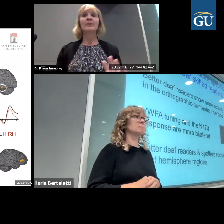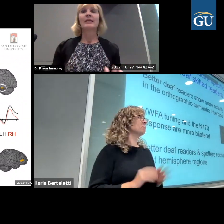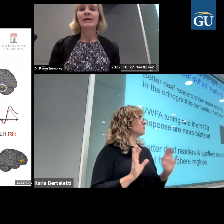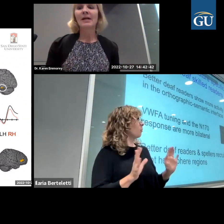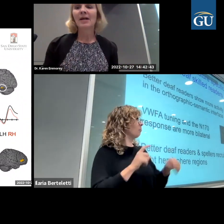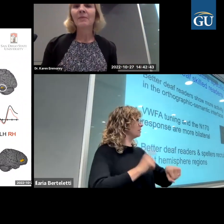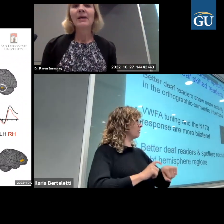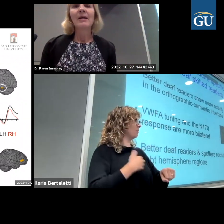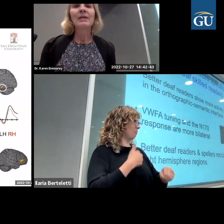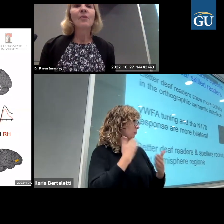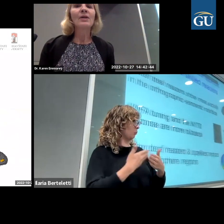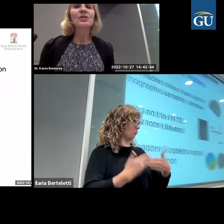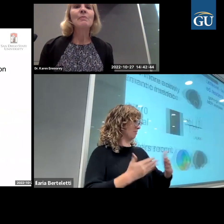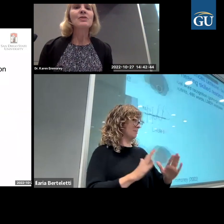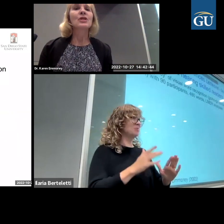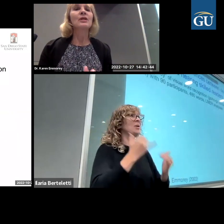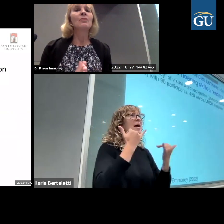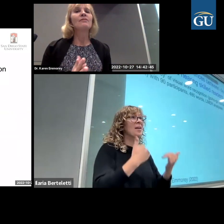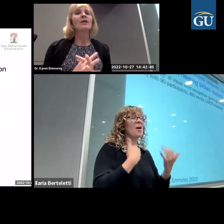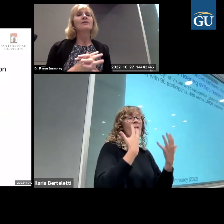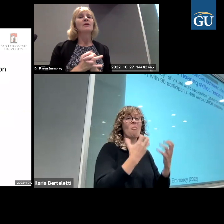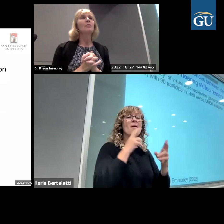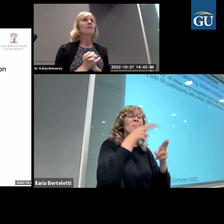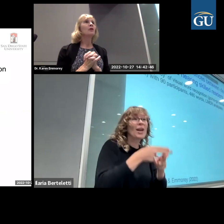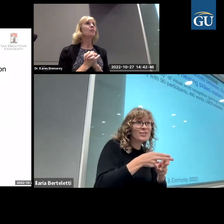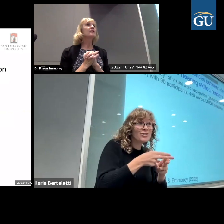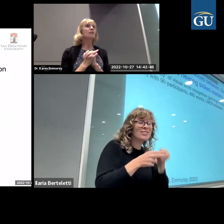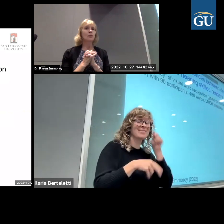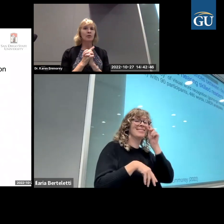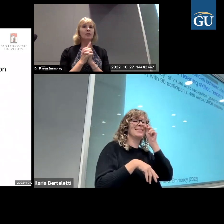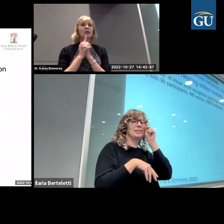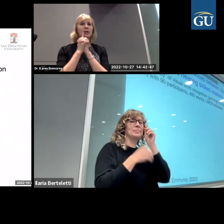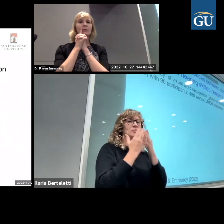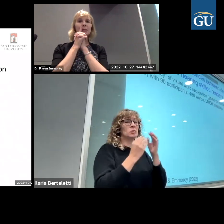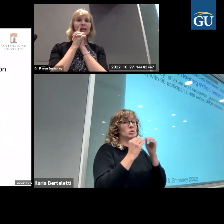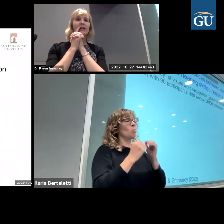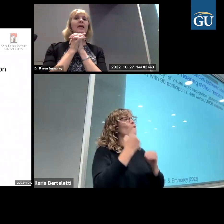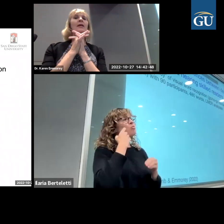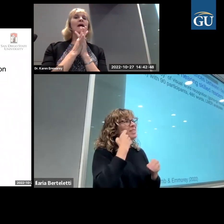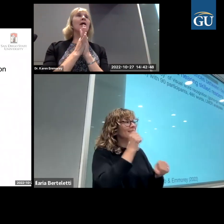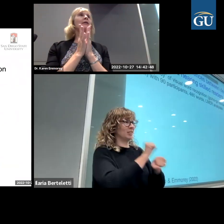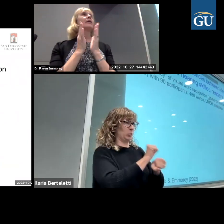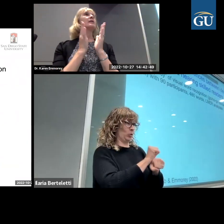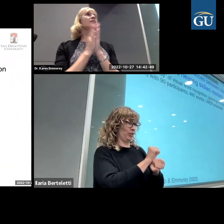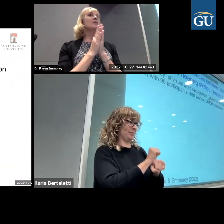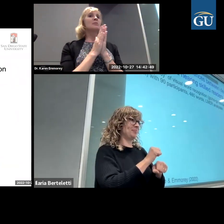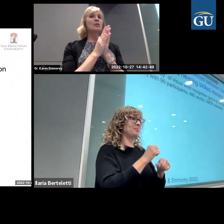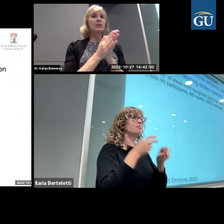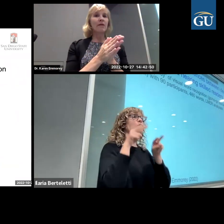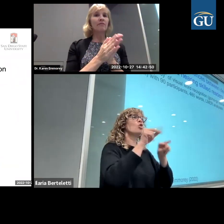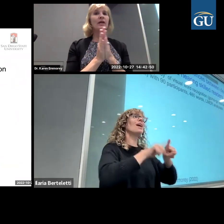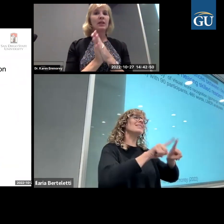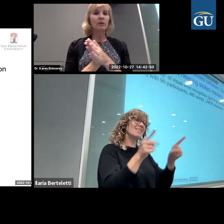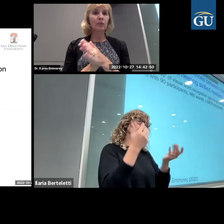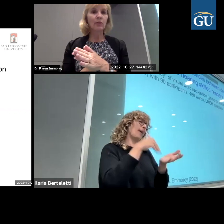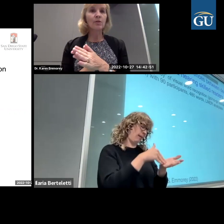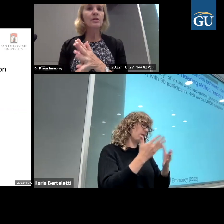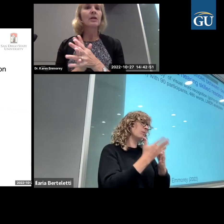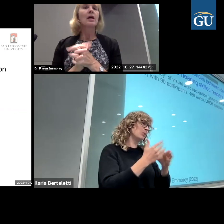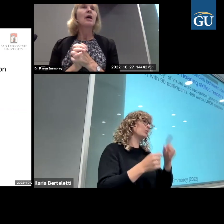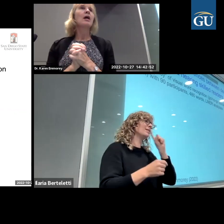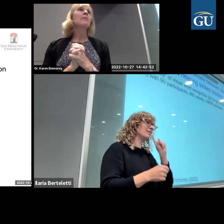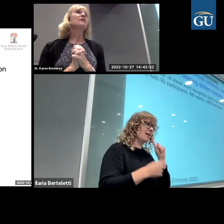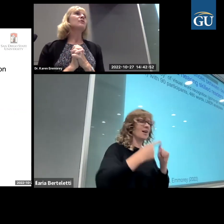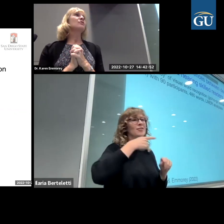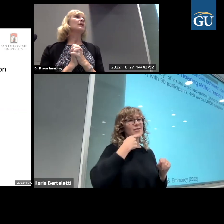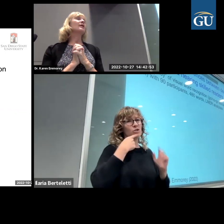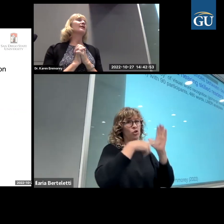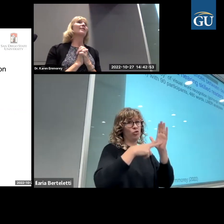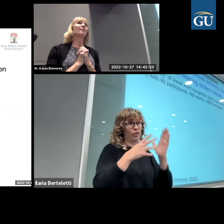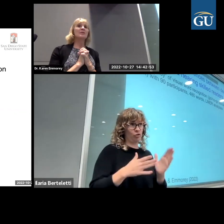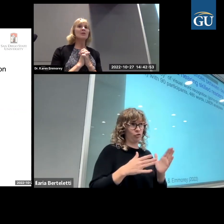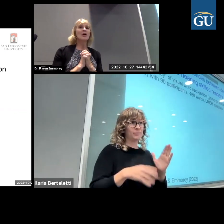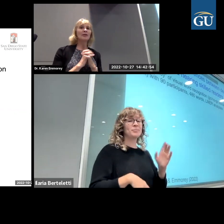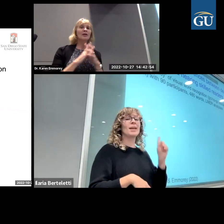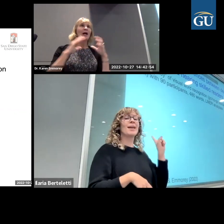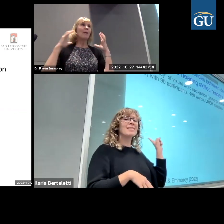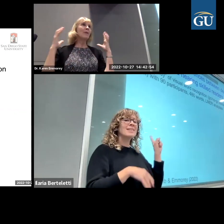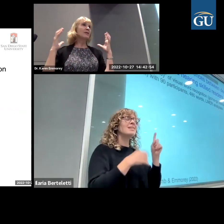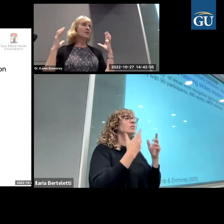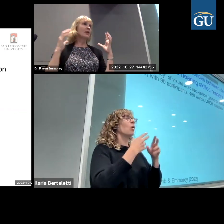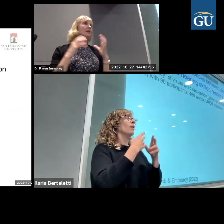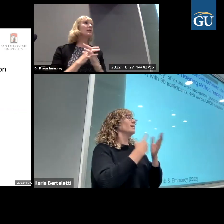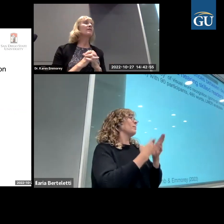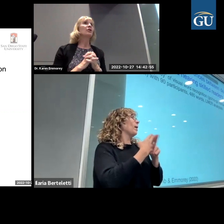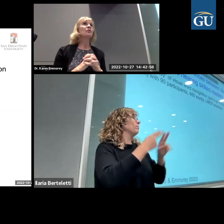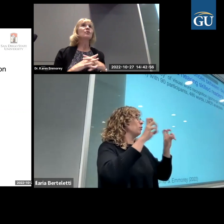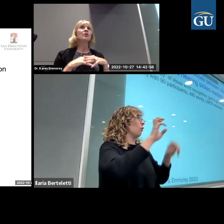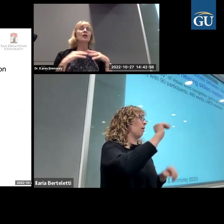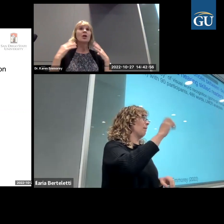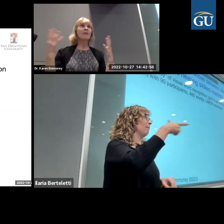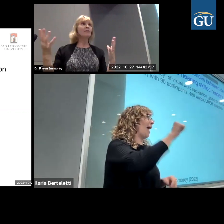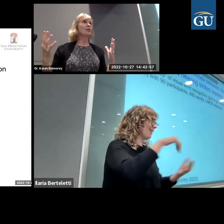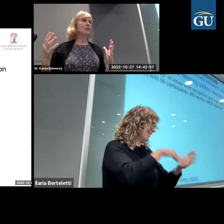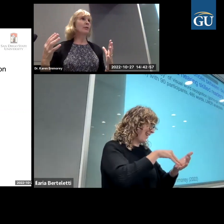Um, this was using um what sometimes called a mega study, meaning that you use a lot of participants. So in our case it was almost a hundred for participants, half for deaf, half for hearing, A large number of words were presented, so almost five hundred words